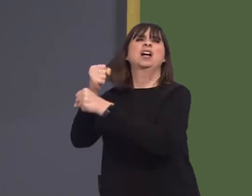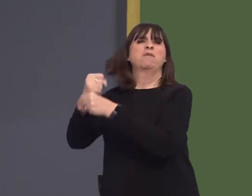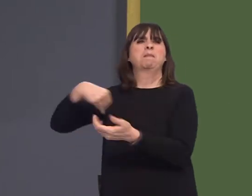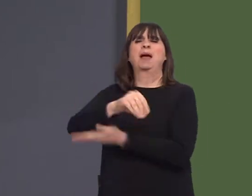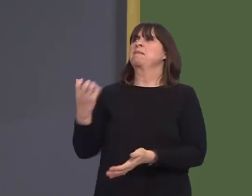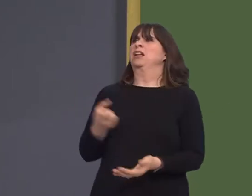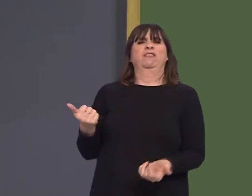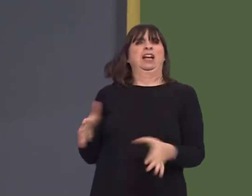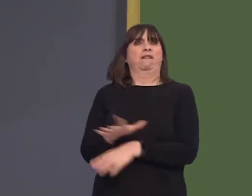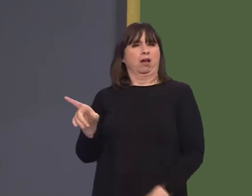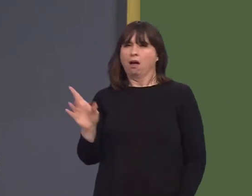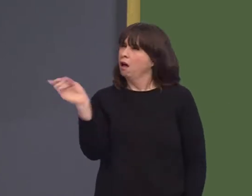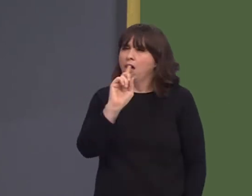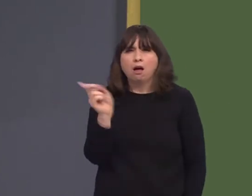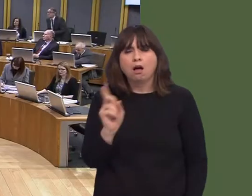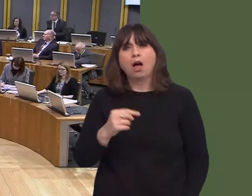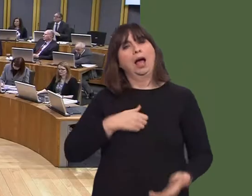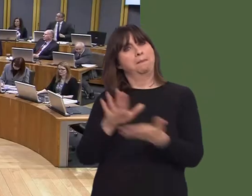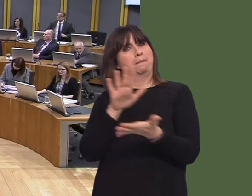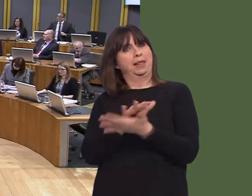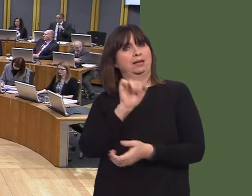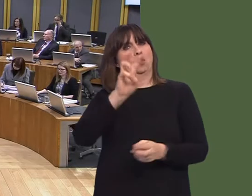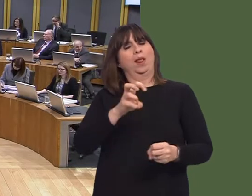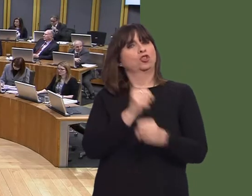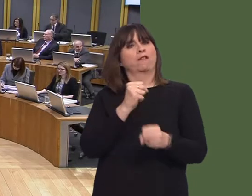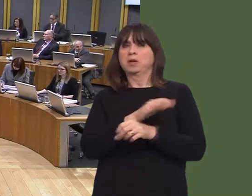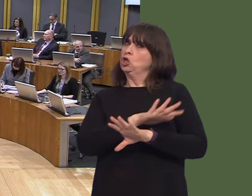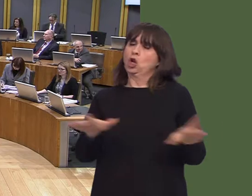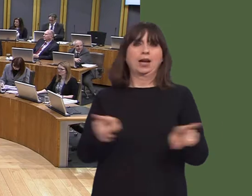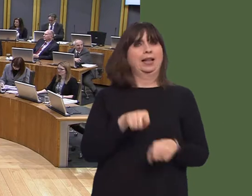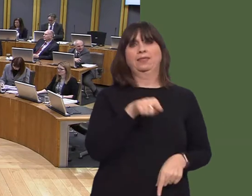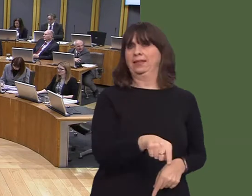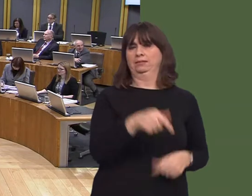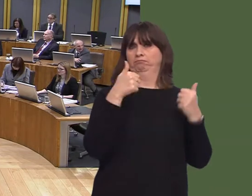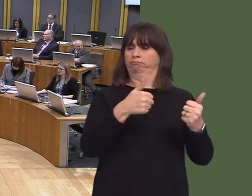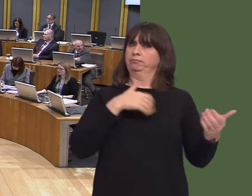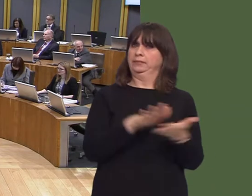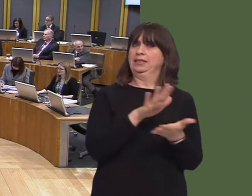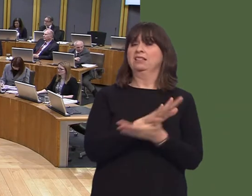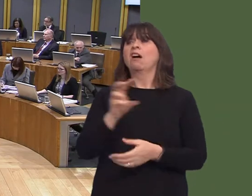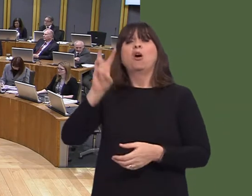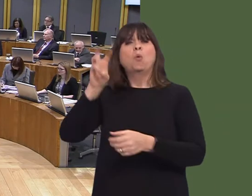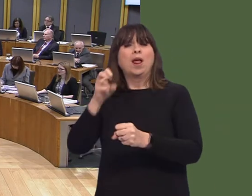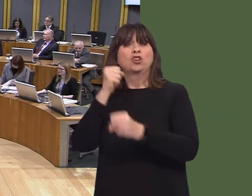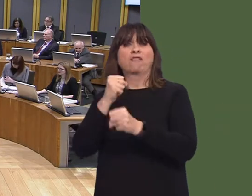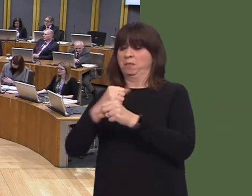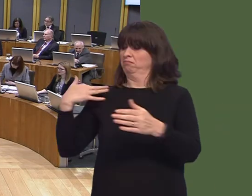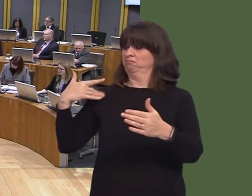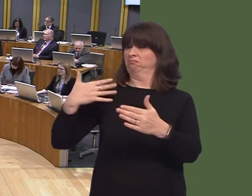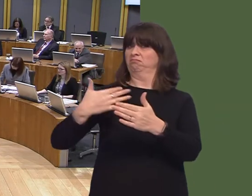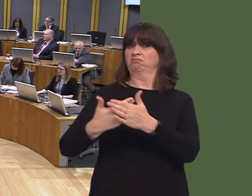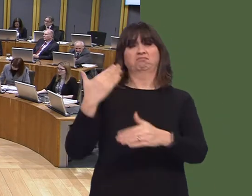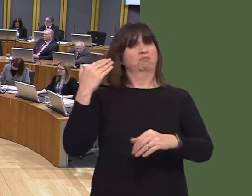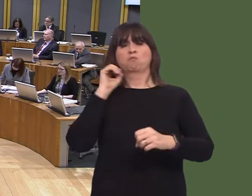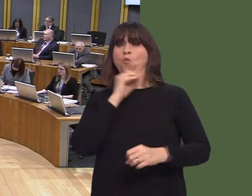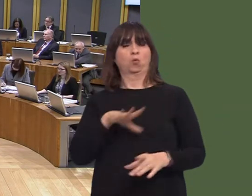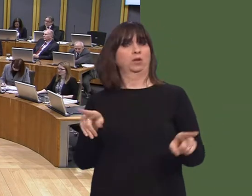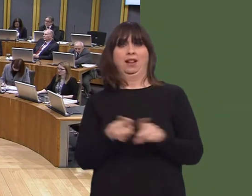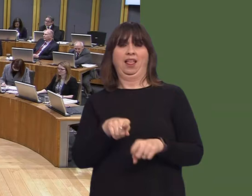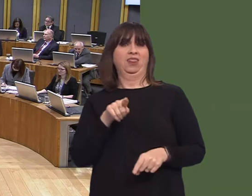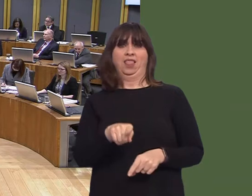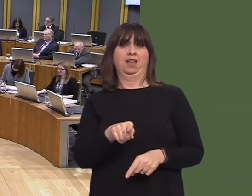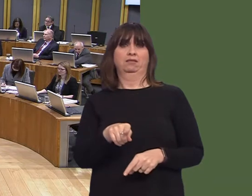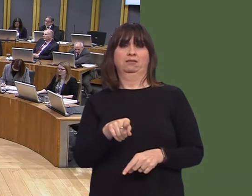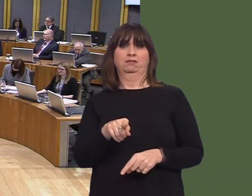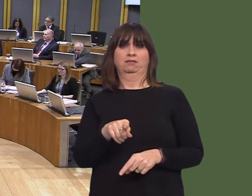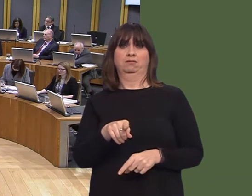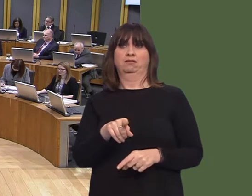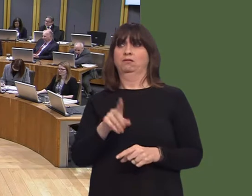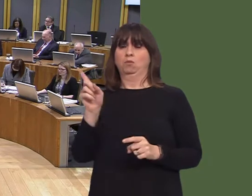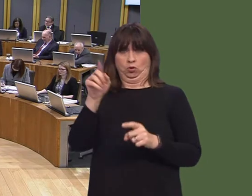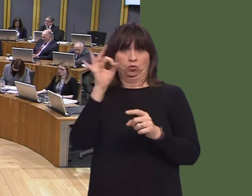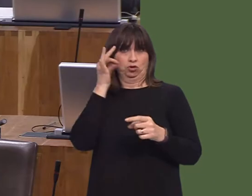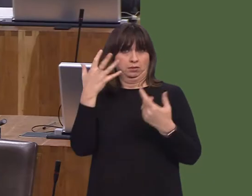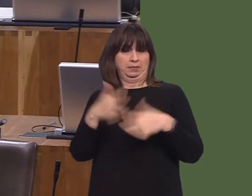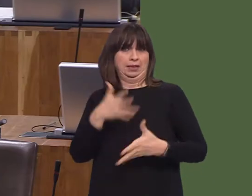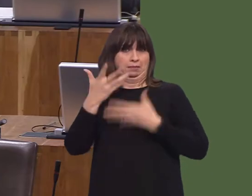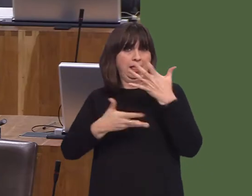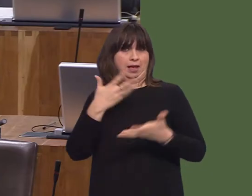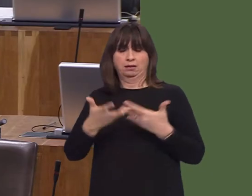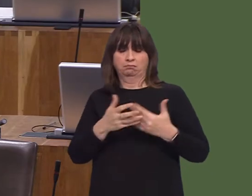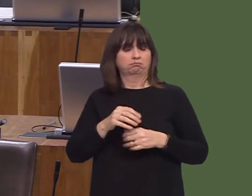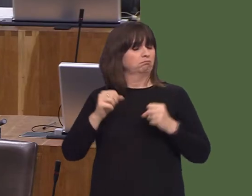in the period after July to try to protect the bidding process against the possibility